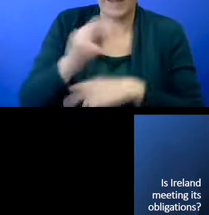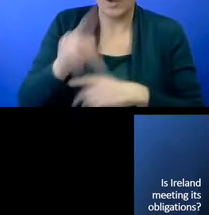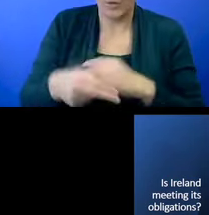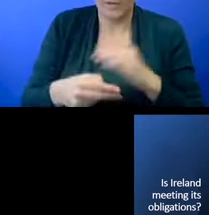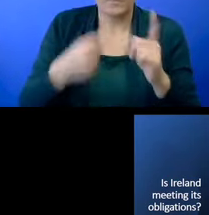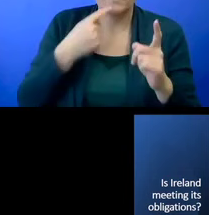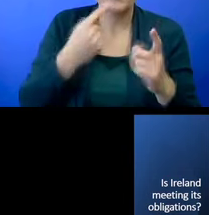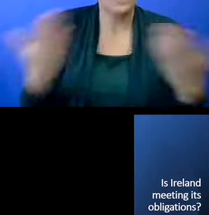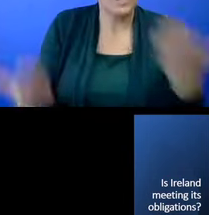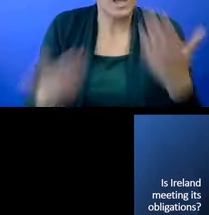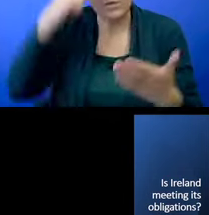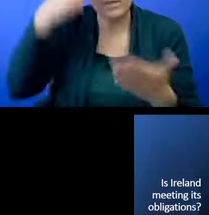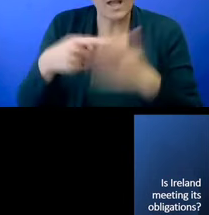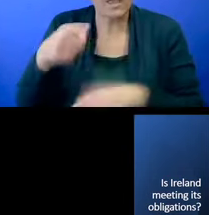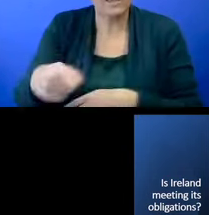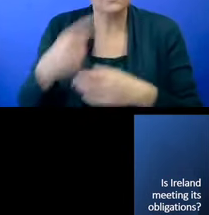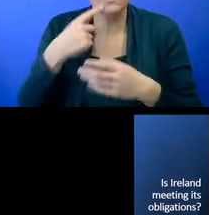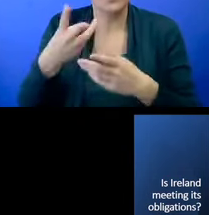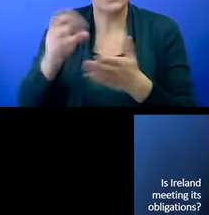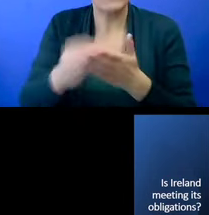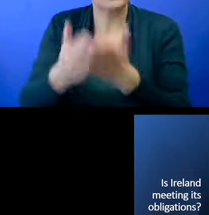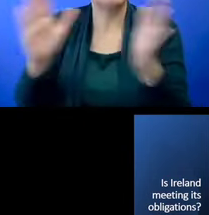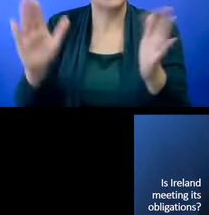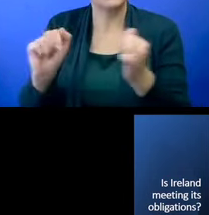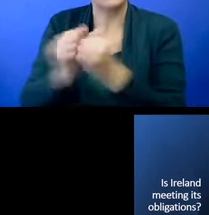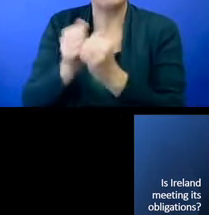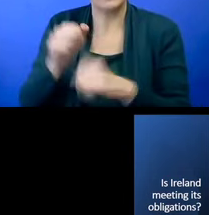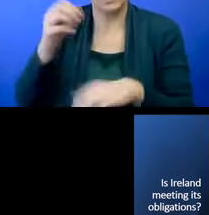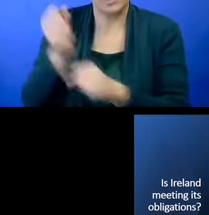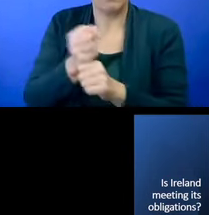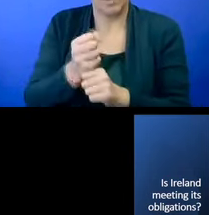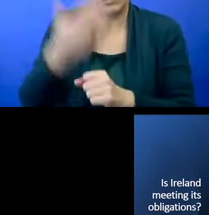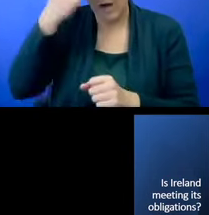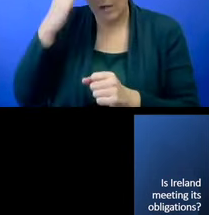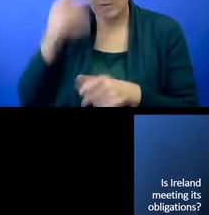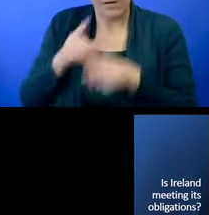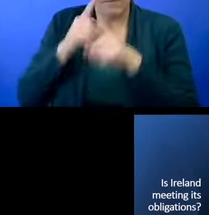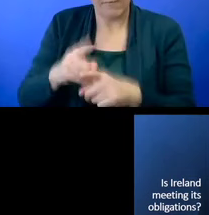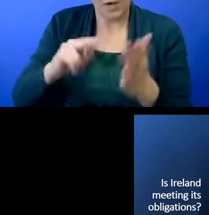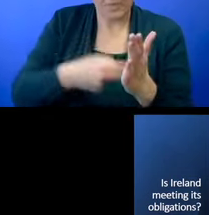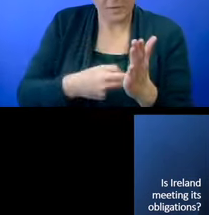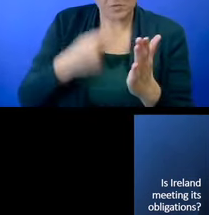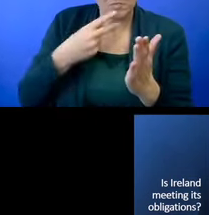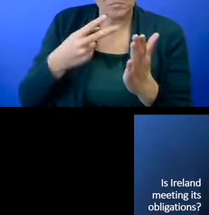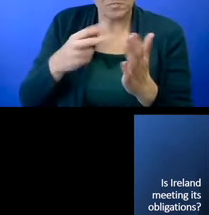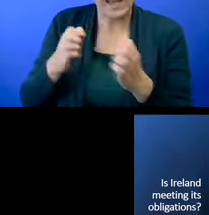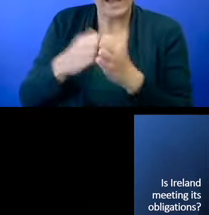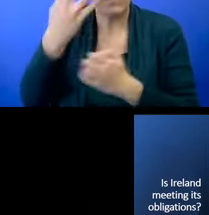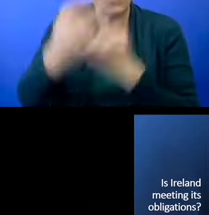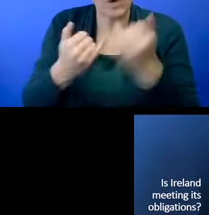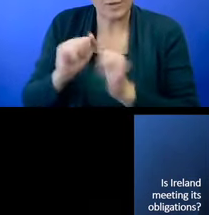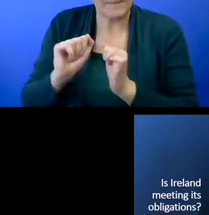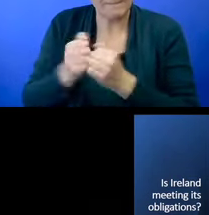is that they will hold a public hearing on Ireland's compliance with the Convention every four years.